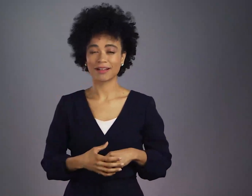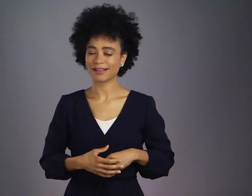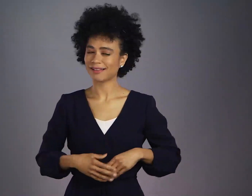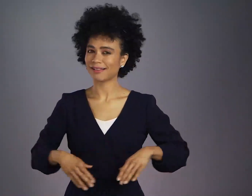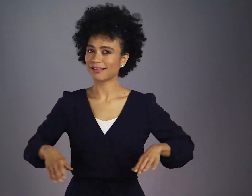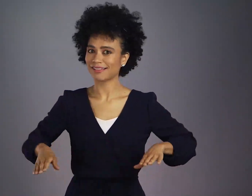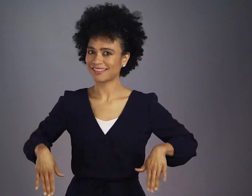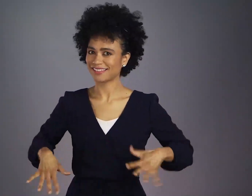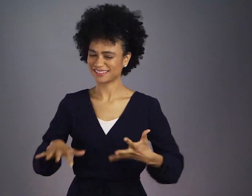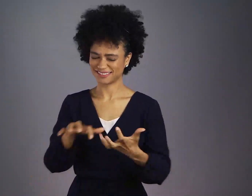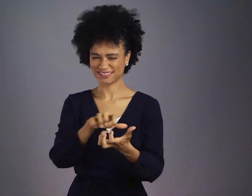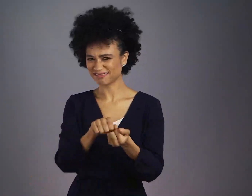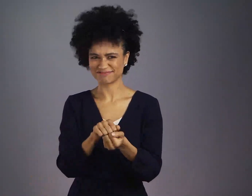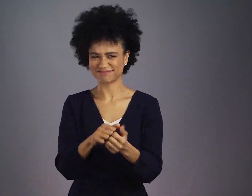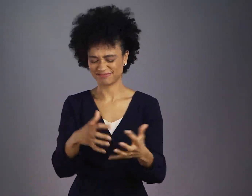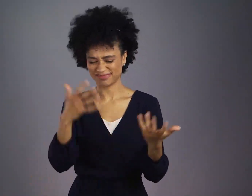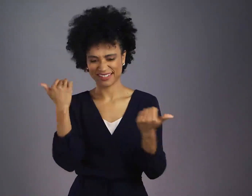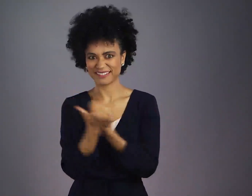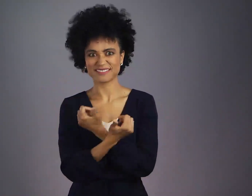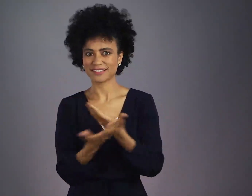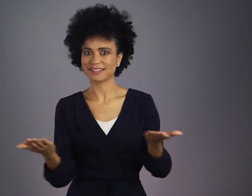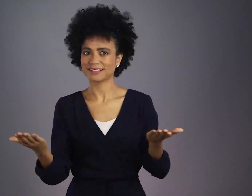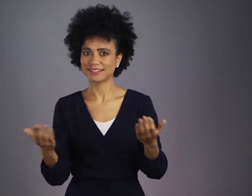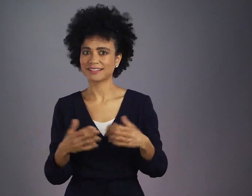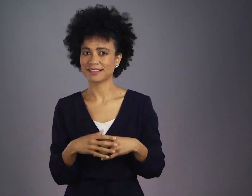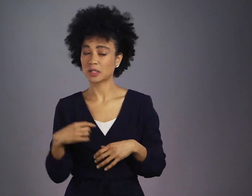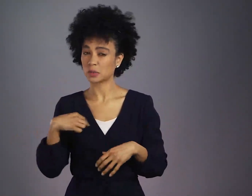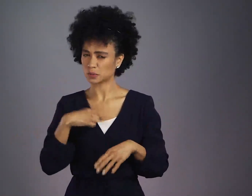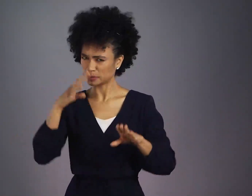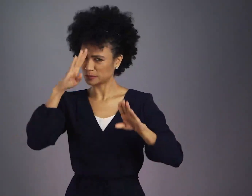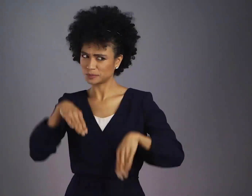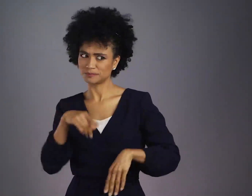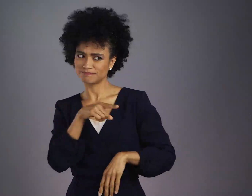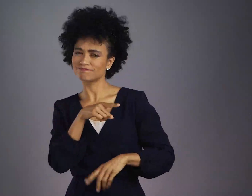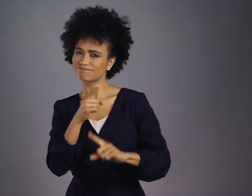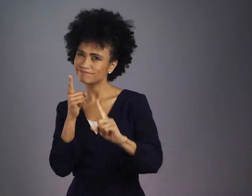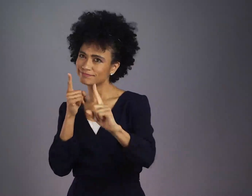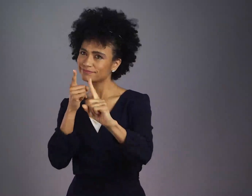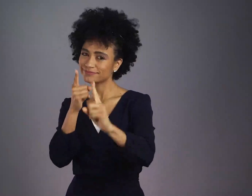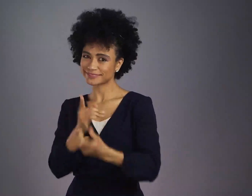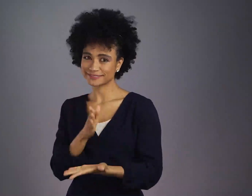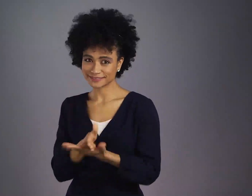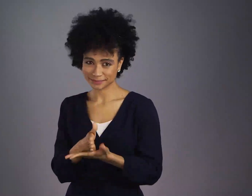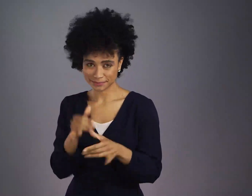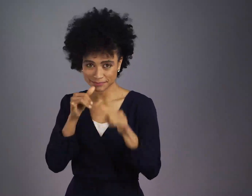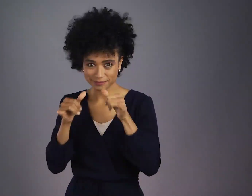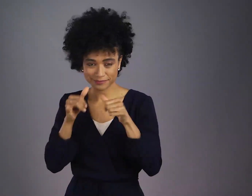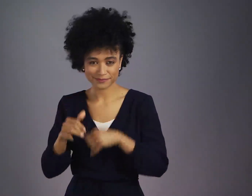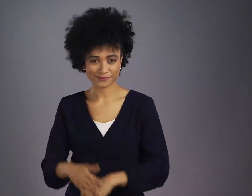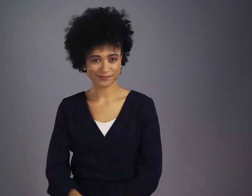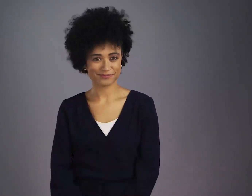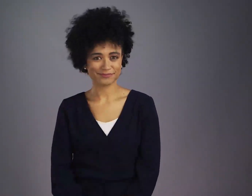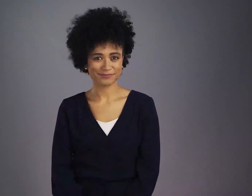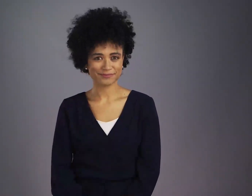He has by no means ruined everything. As we say among ourselves, "He wants to want to stop."